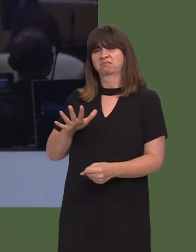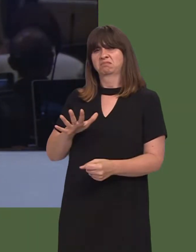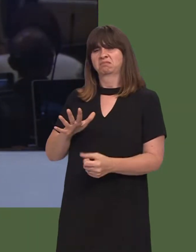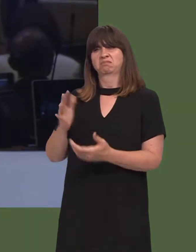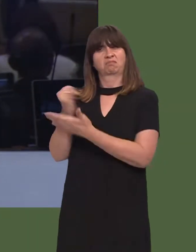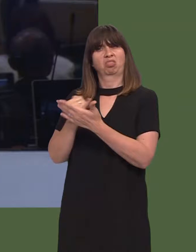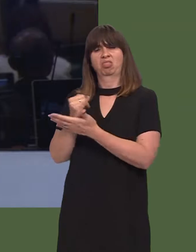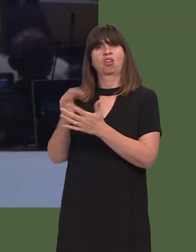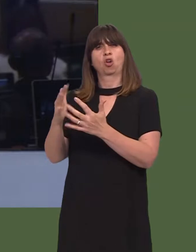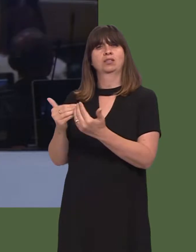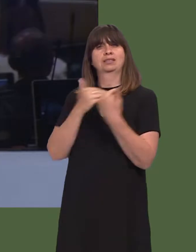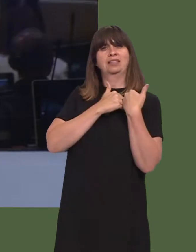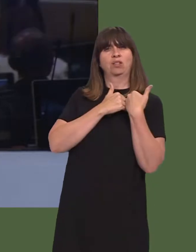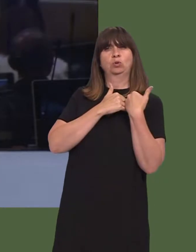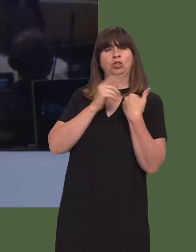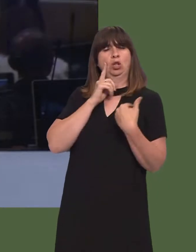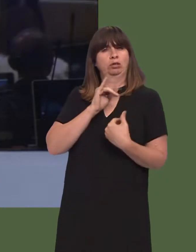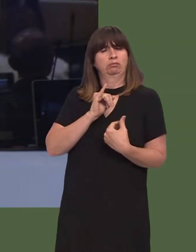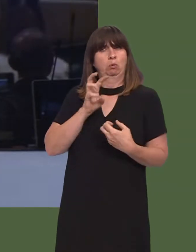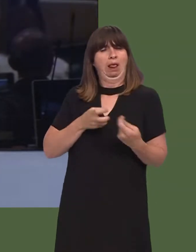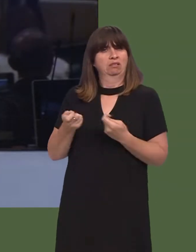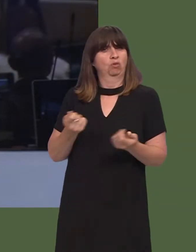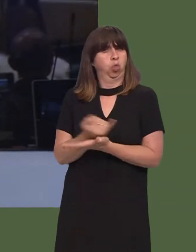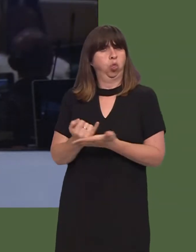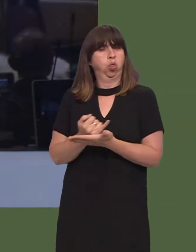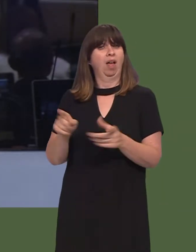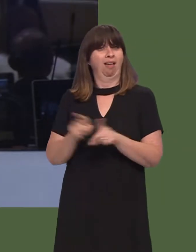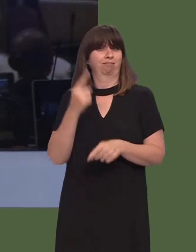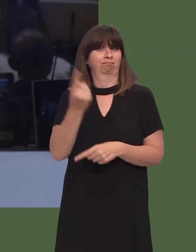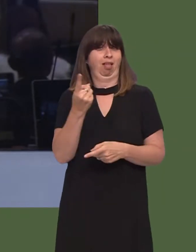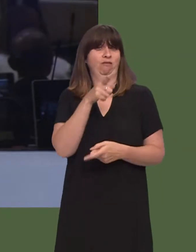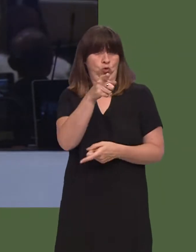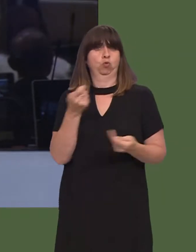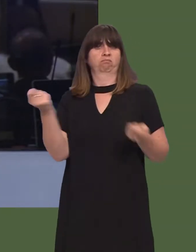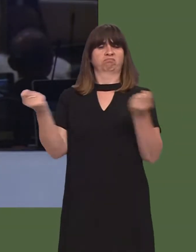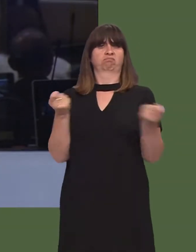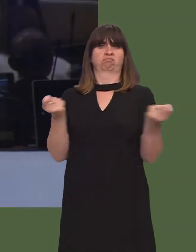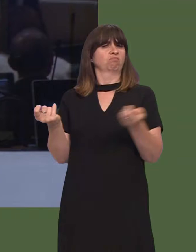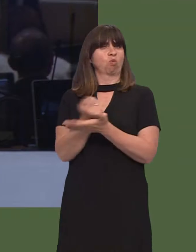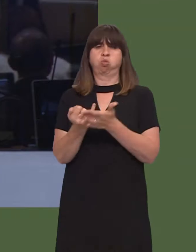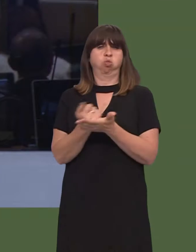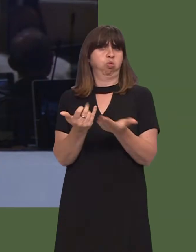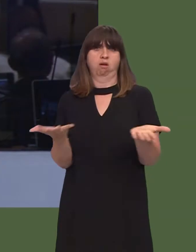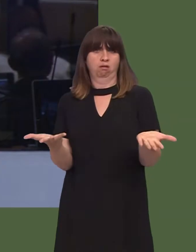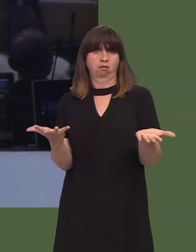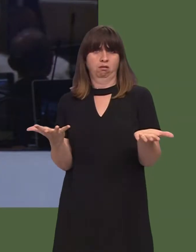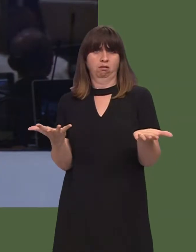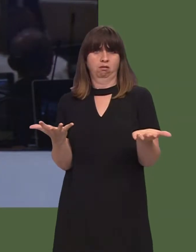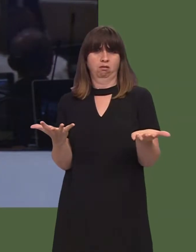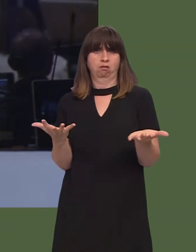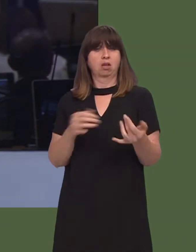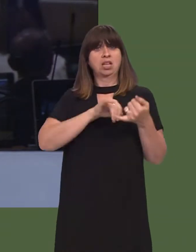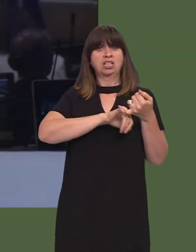on devolution, and I believe itís a stain on your First Ministership. Do you support